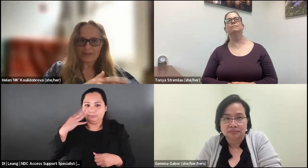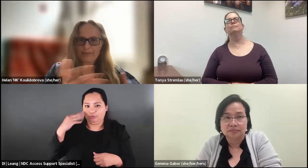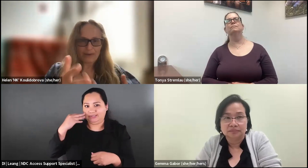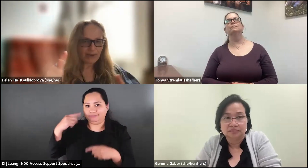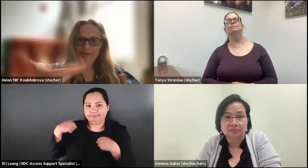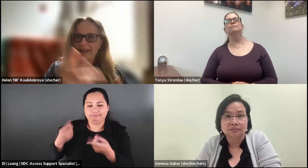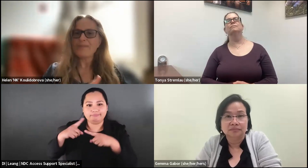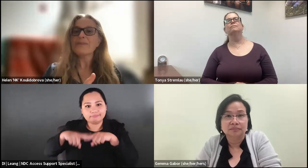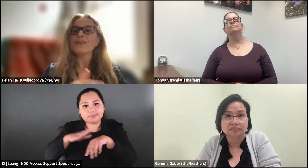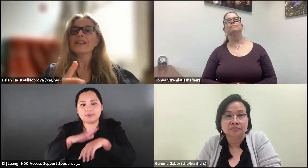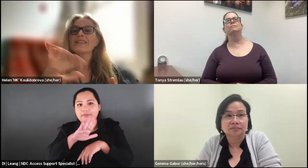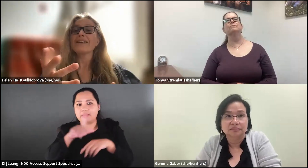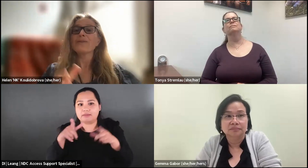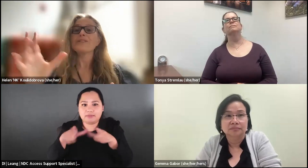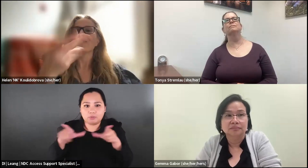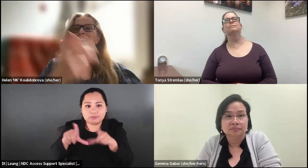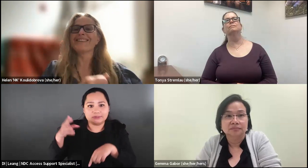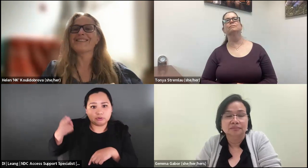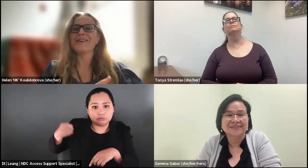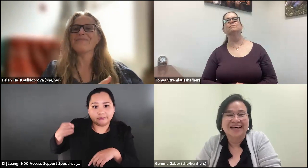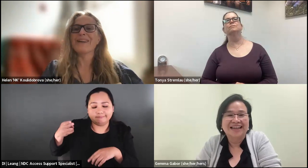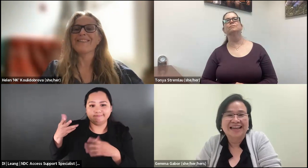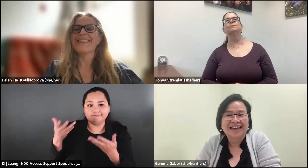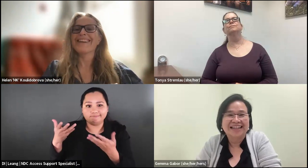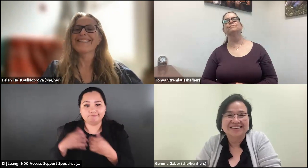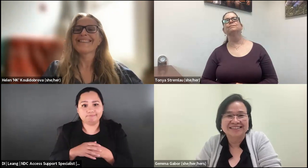Does anybody want to pick it up? It looks like Tonya wants to jump in on that.